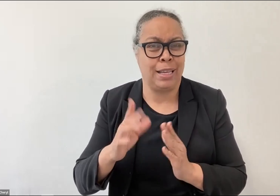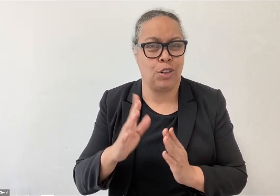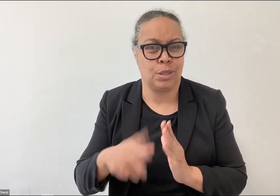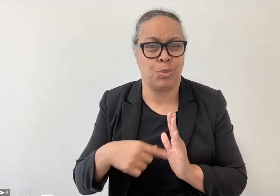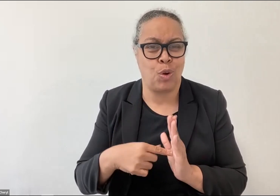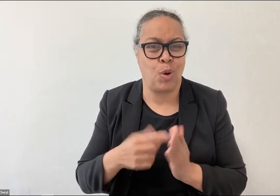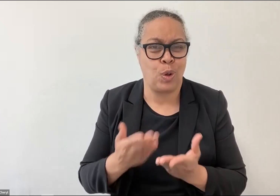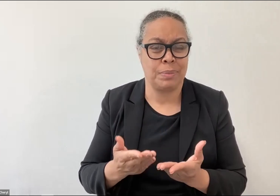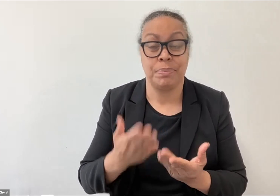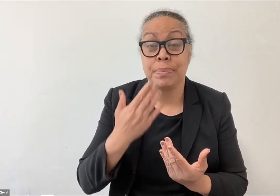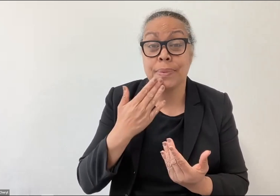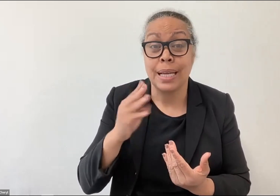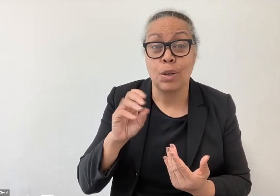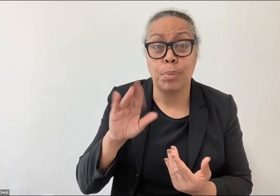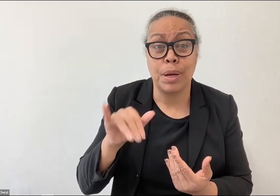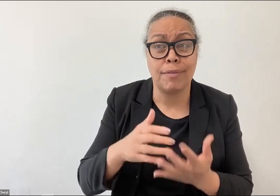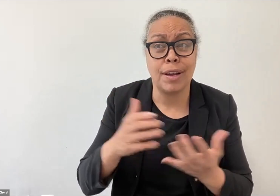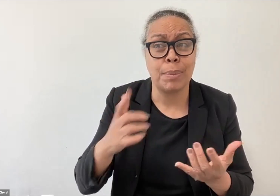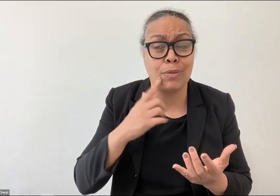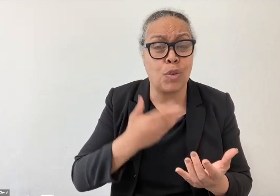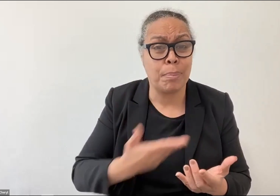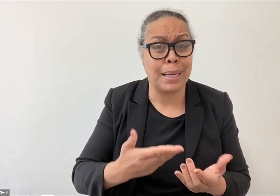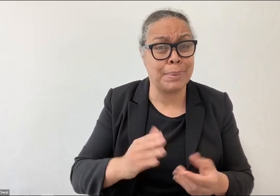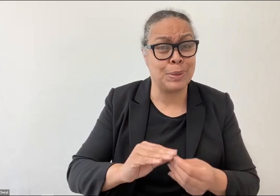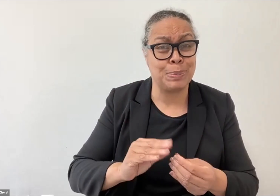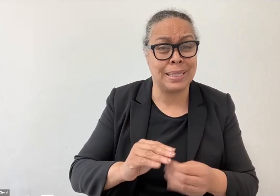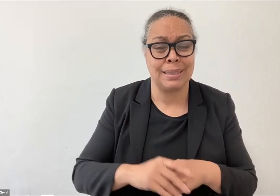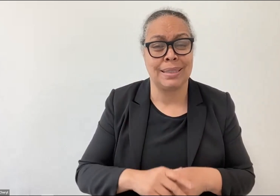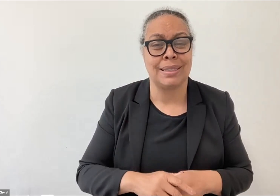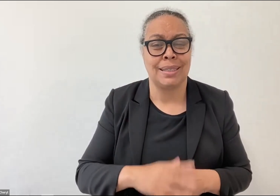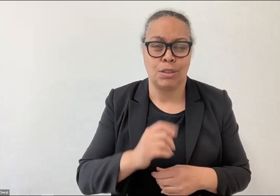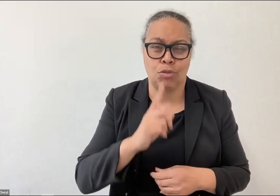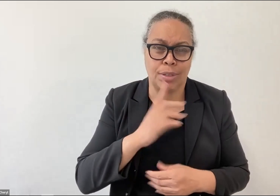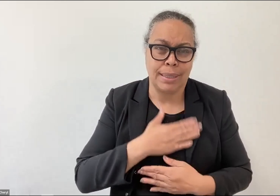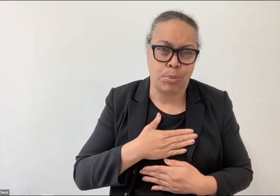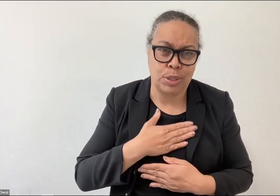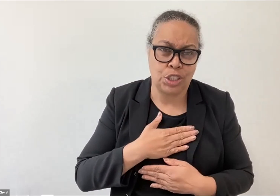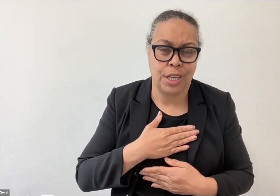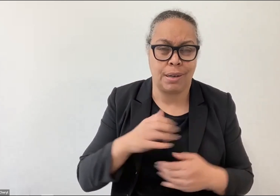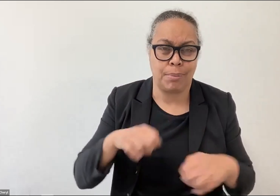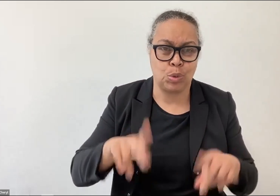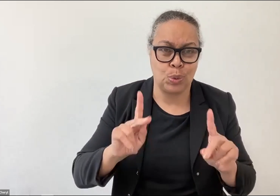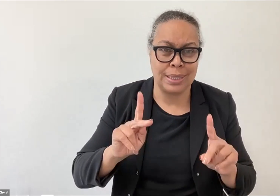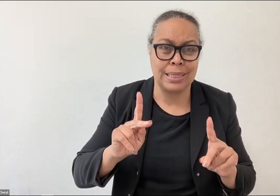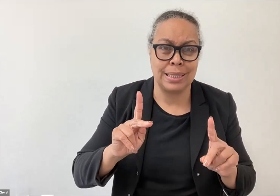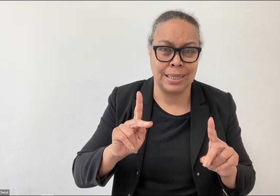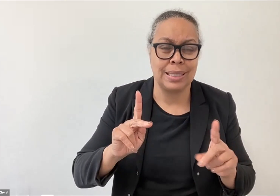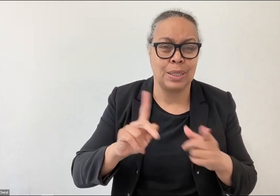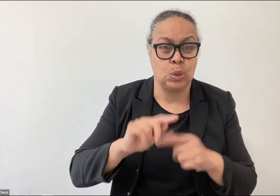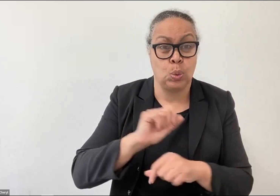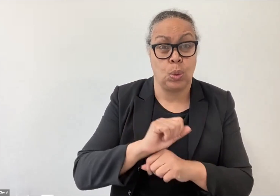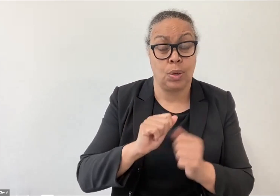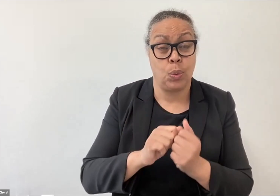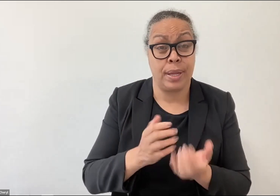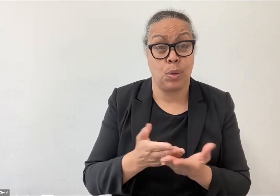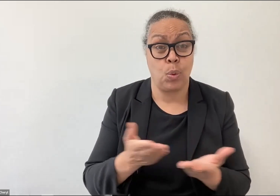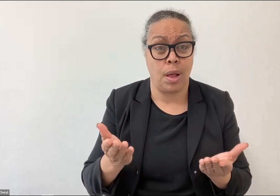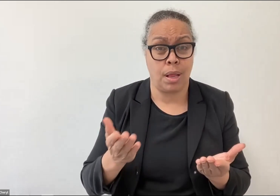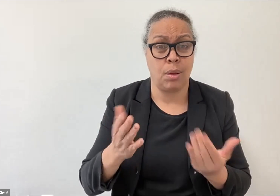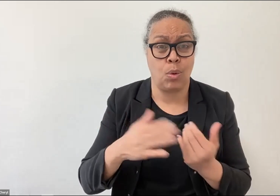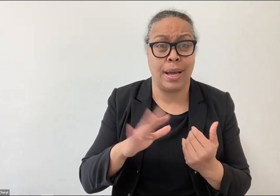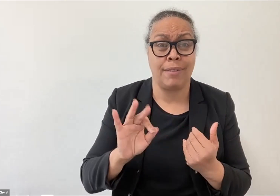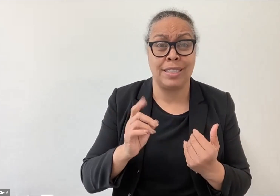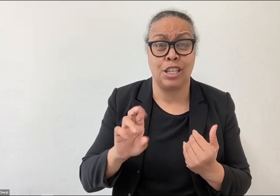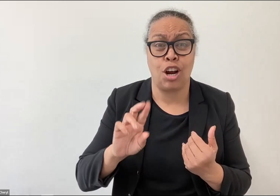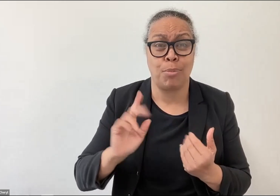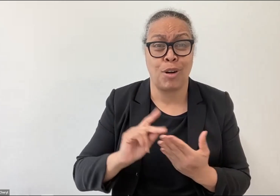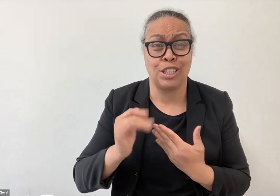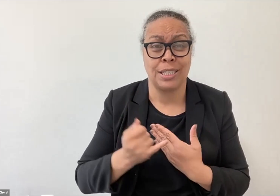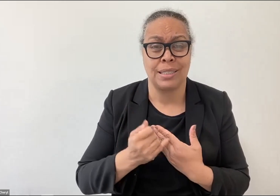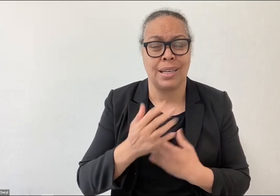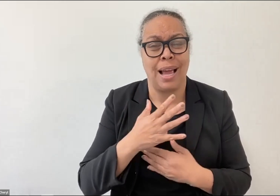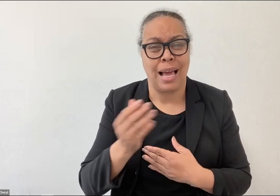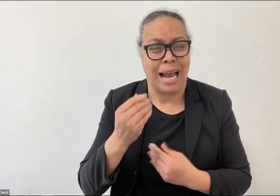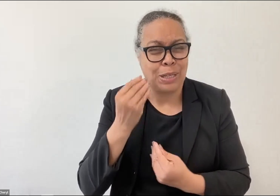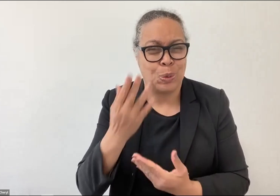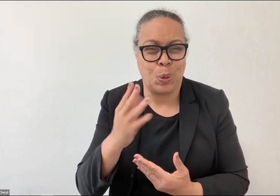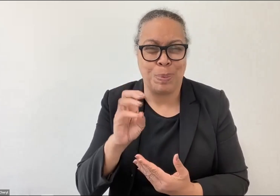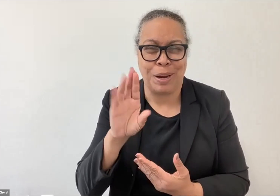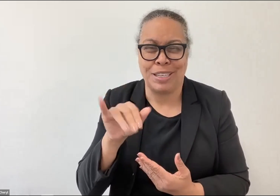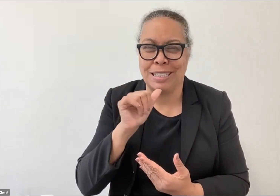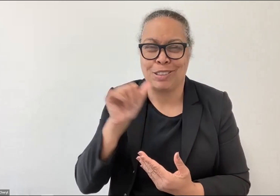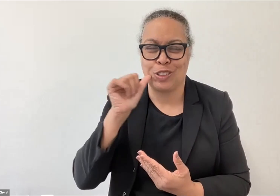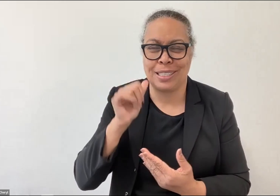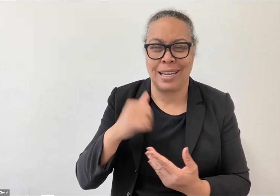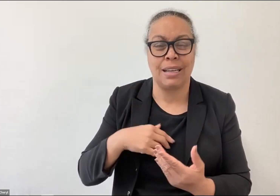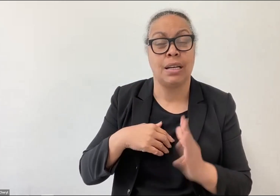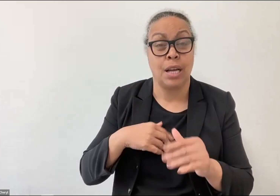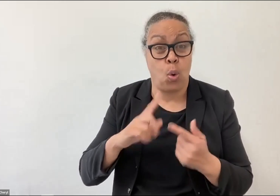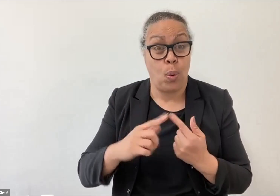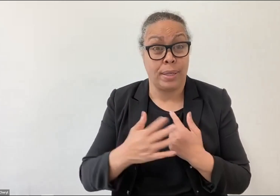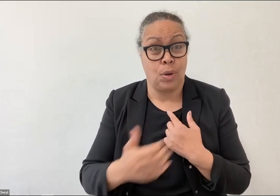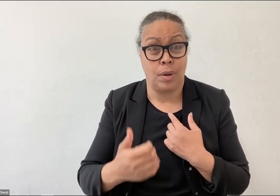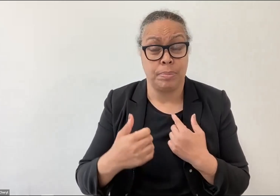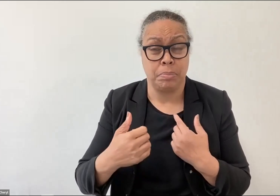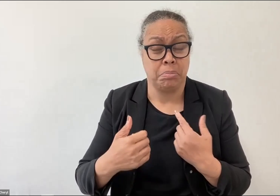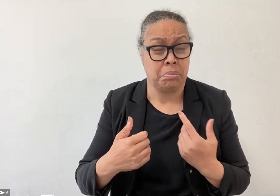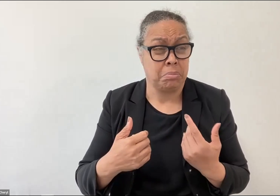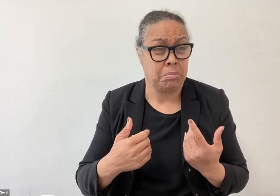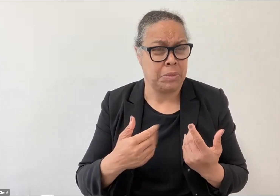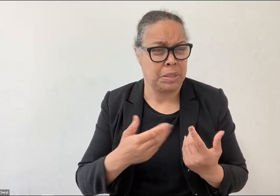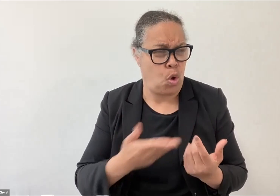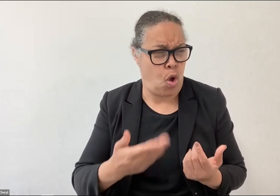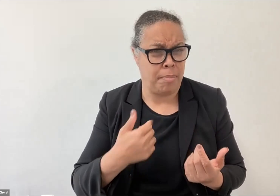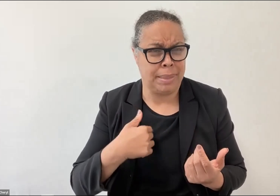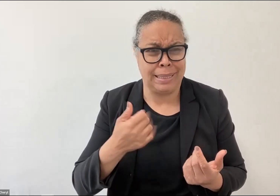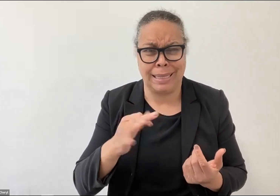So Thank you, Mary, very much for asking me to speak, and I really appreciate the opportunity to work with you all on the Fdr project, and I was telling Mary yesterday that when I received a call, and I guess it was 1993 or